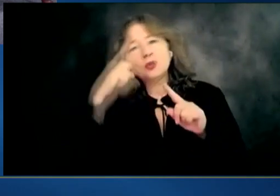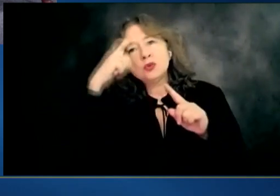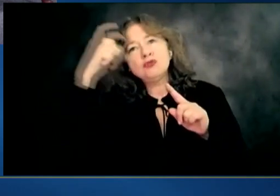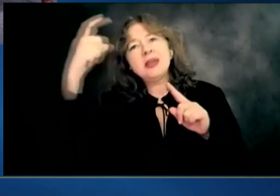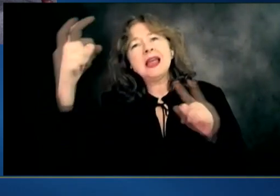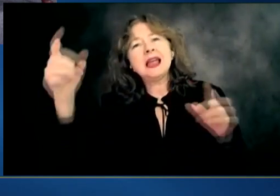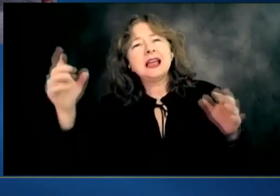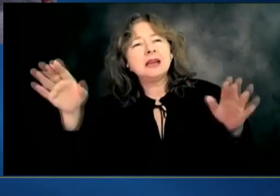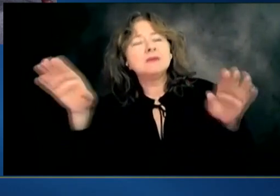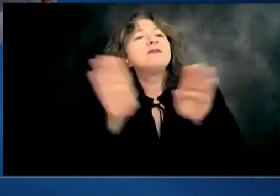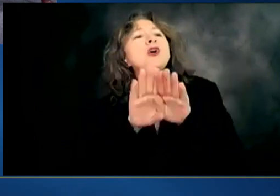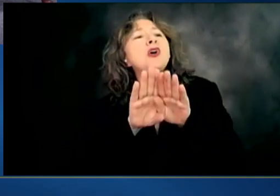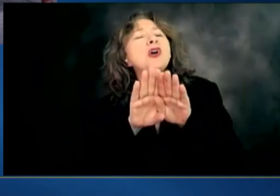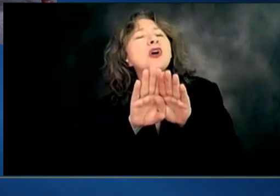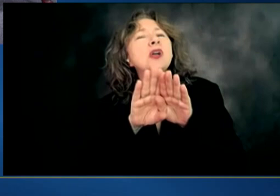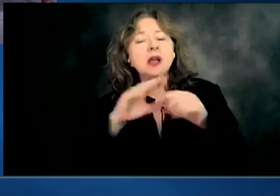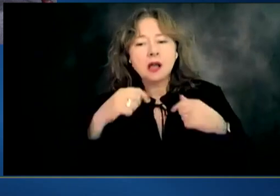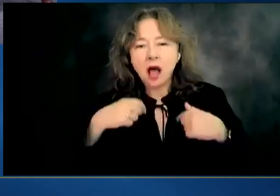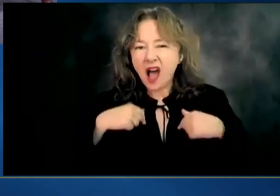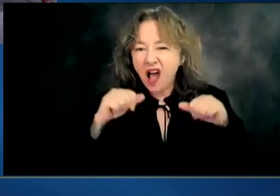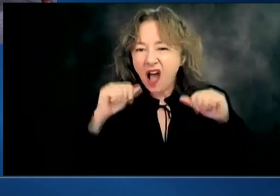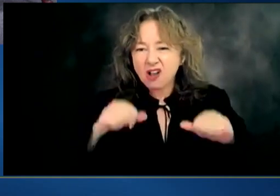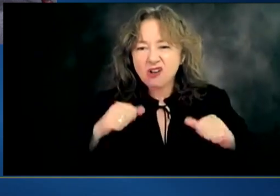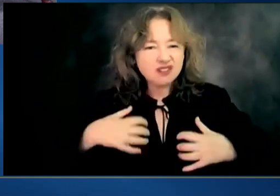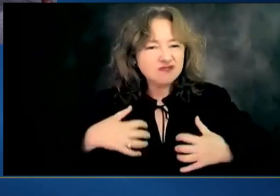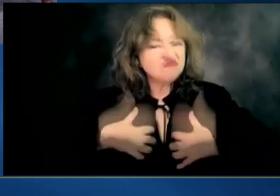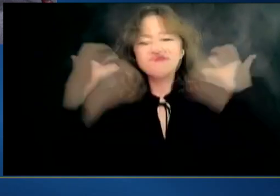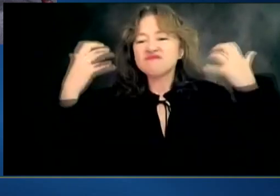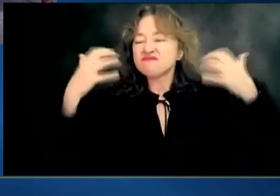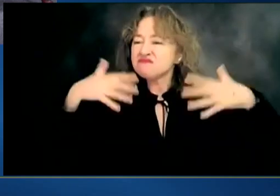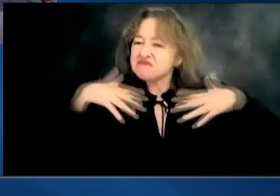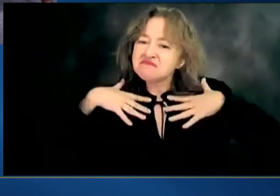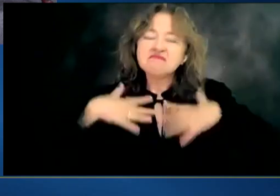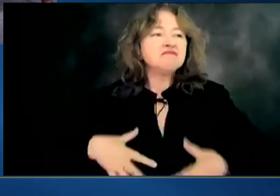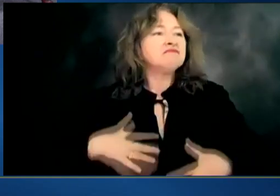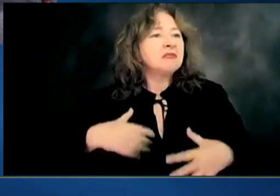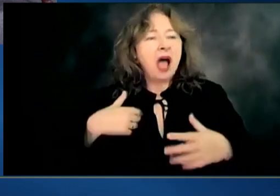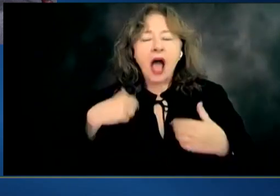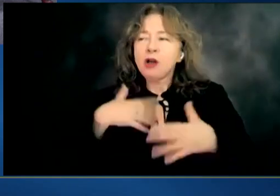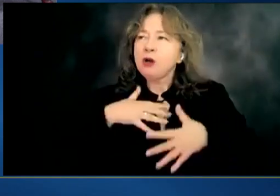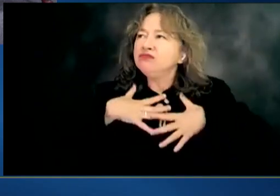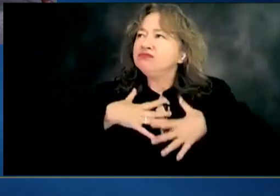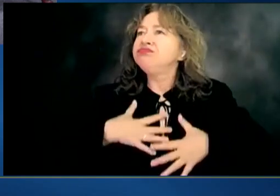with anger and frustration. I could have sagged from the load of sickle cell disease. I could have